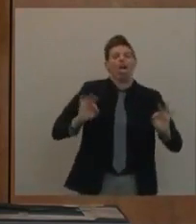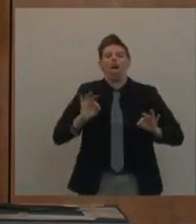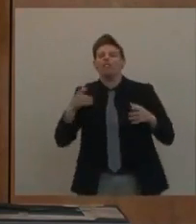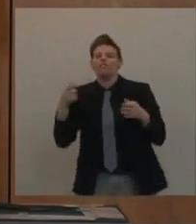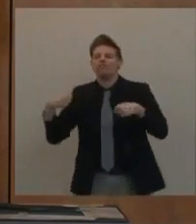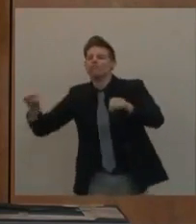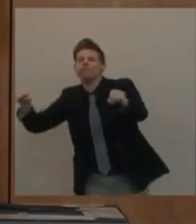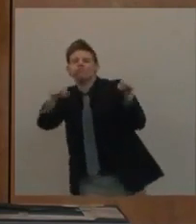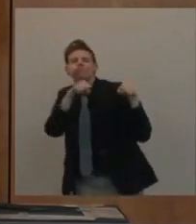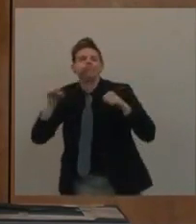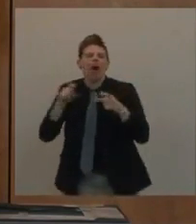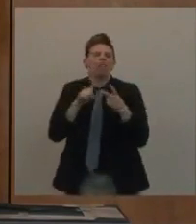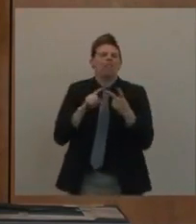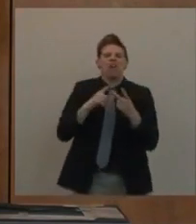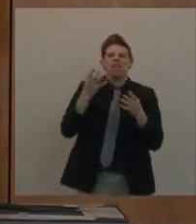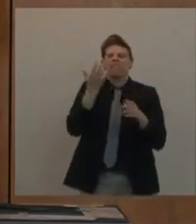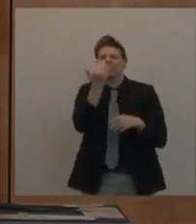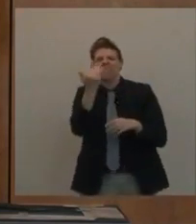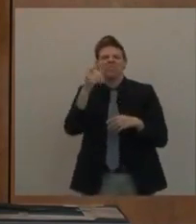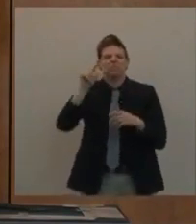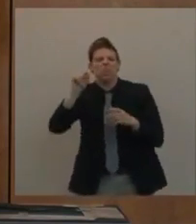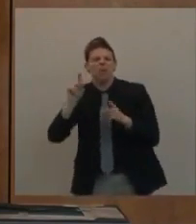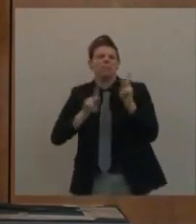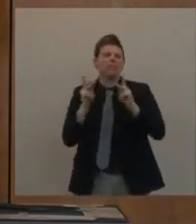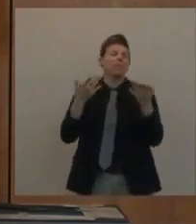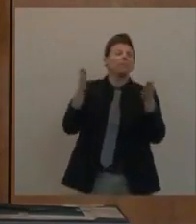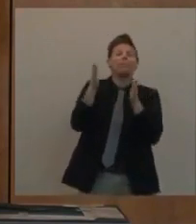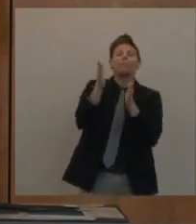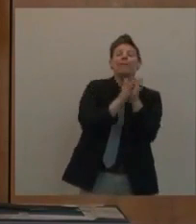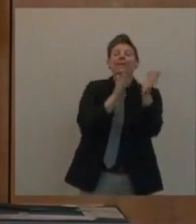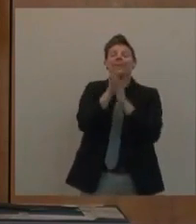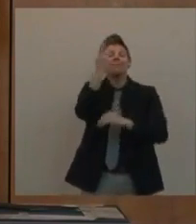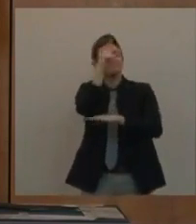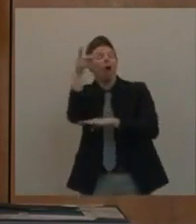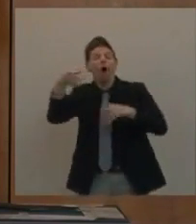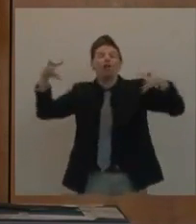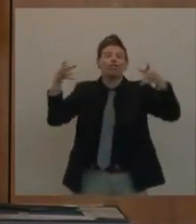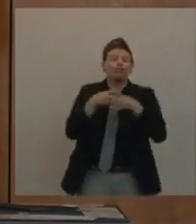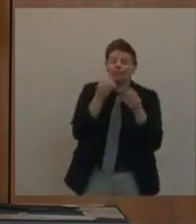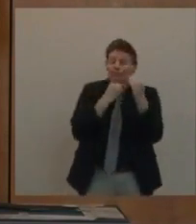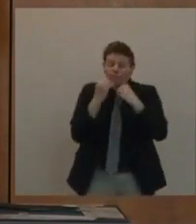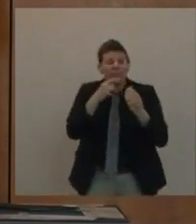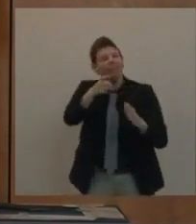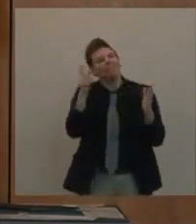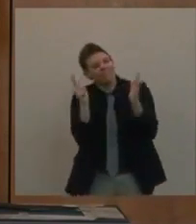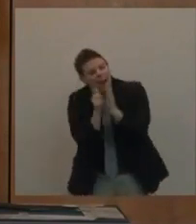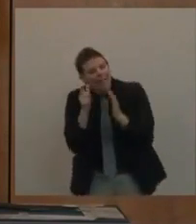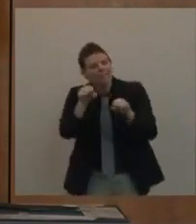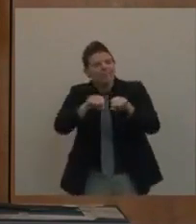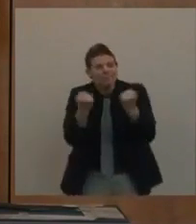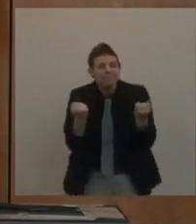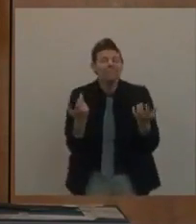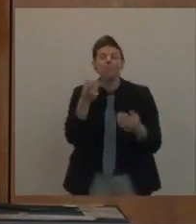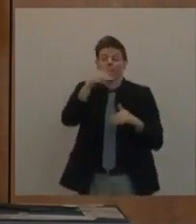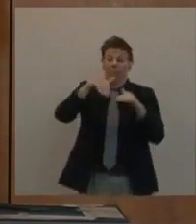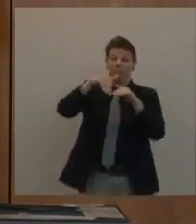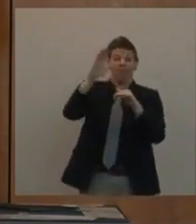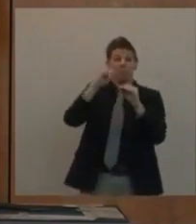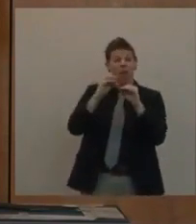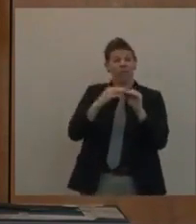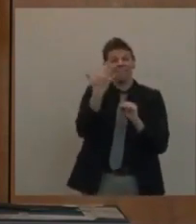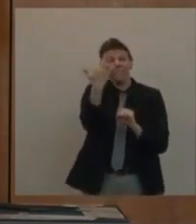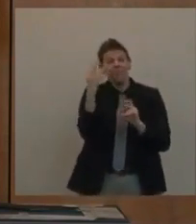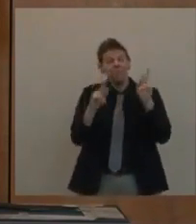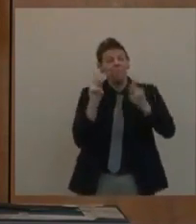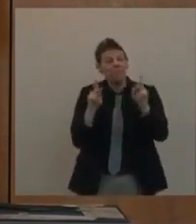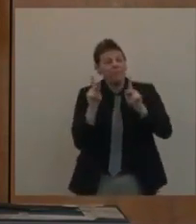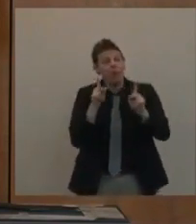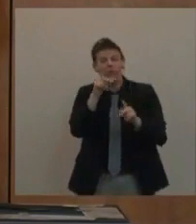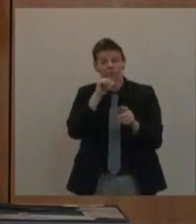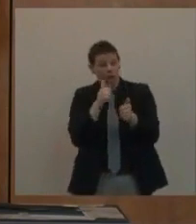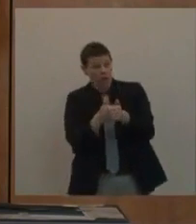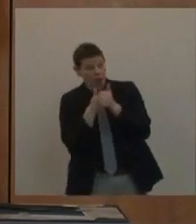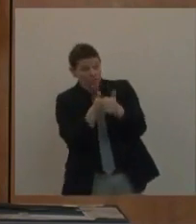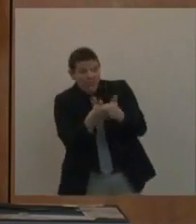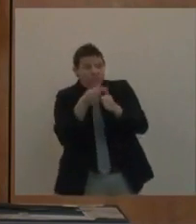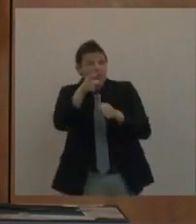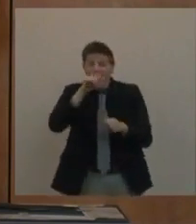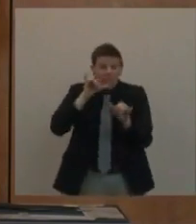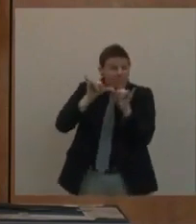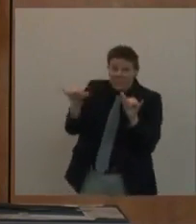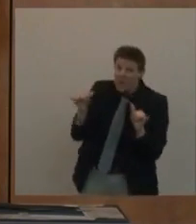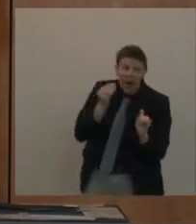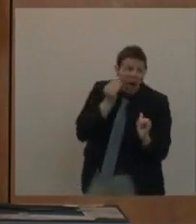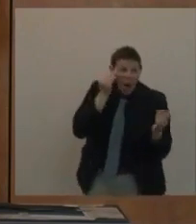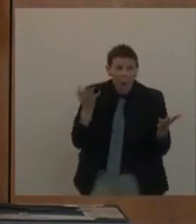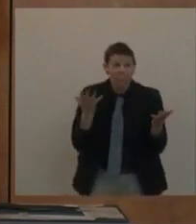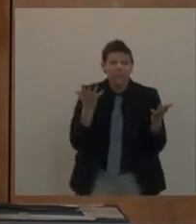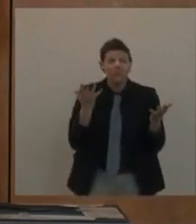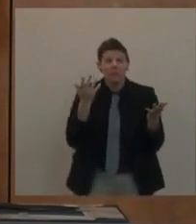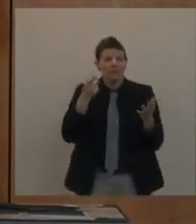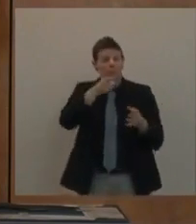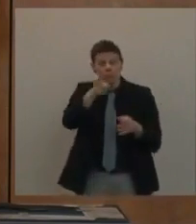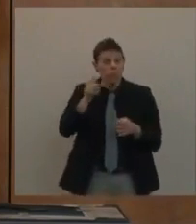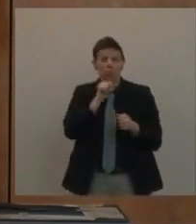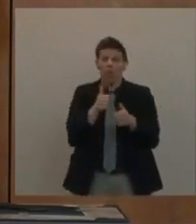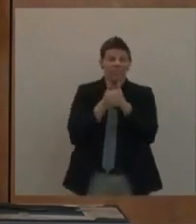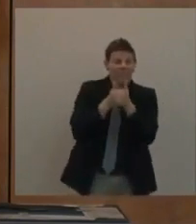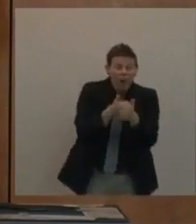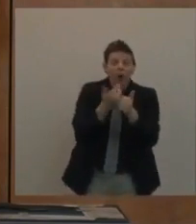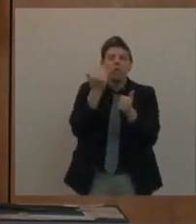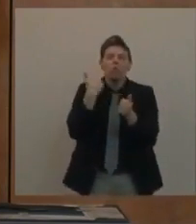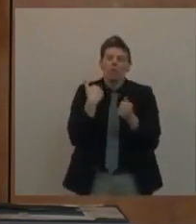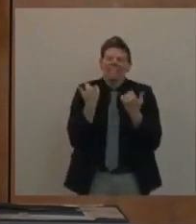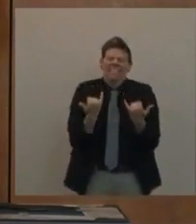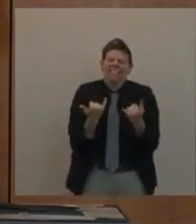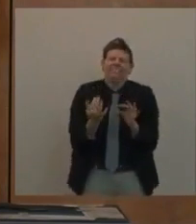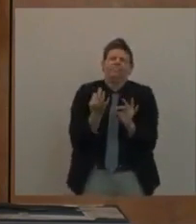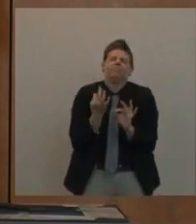IF YOU ARE CONGREGATING WITH 20 OR 30 OTHERS ON A BICYCLE RIDE OR A MOTORCYCLE RIDE OR A PICNIC, YOU ARE IN VIOLATION OF OUR NO MORE THAN FIVE AND INSTRUCTIONS TO STAY HOME.